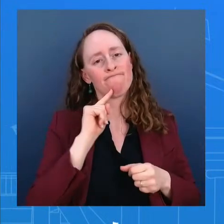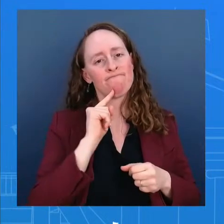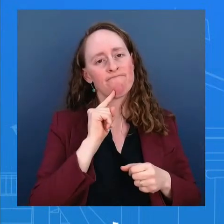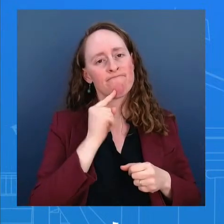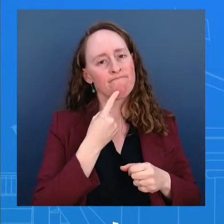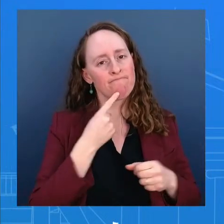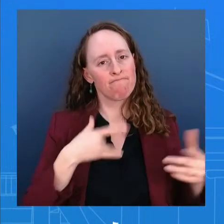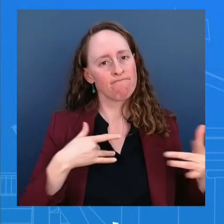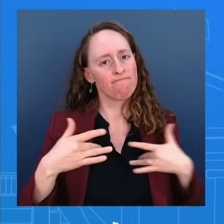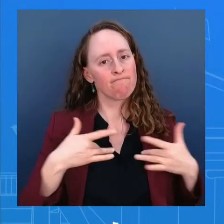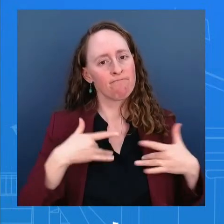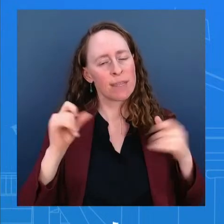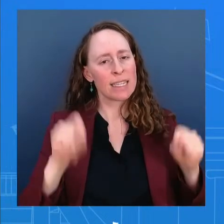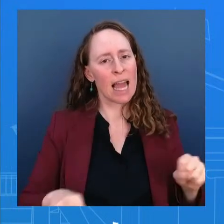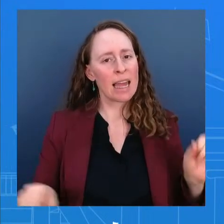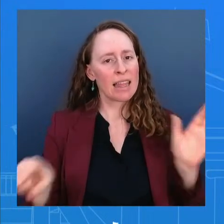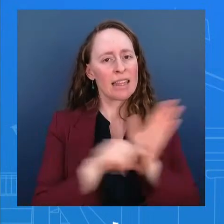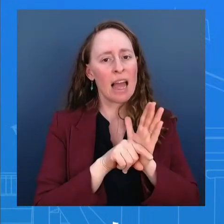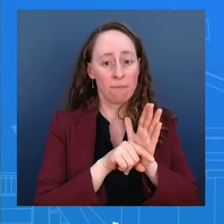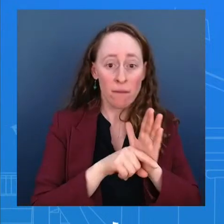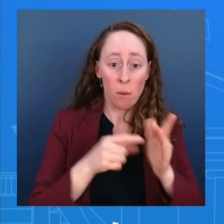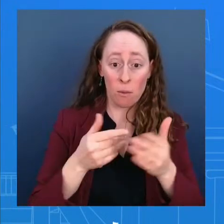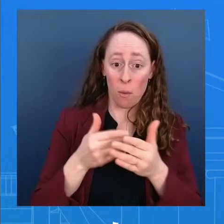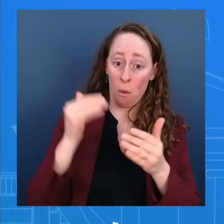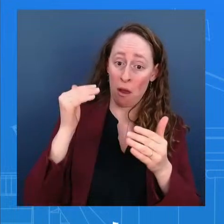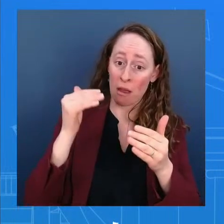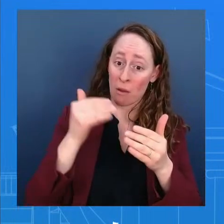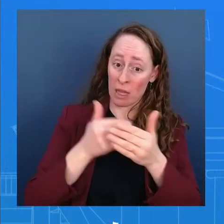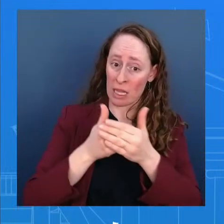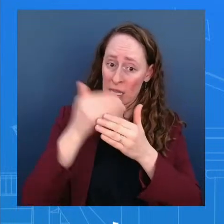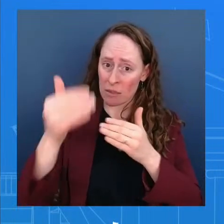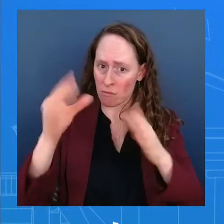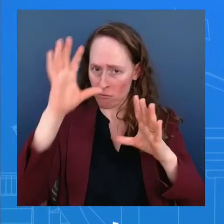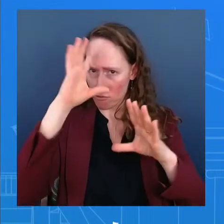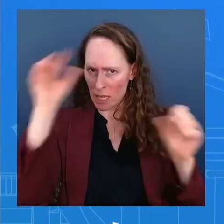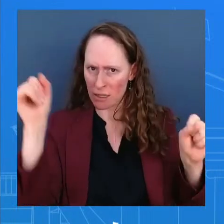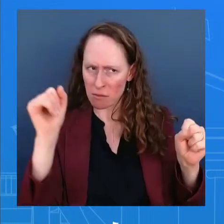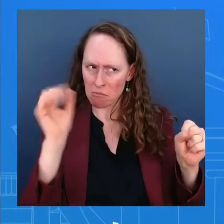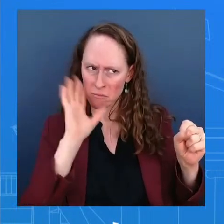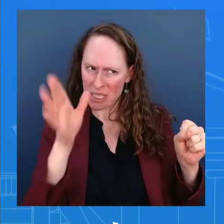sees that challenge and that opportunity and seizes it so that it’s America making technology work for us,